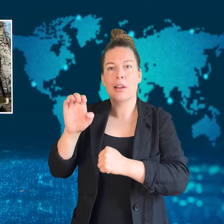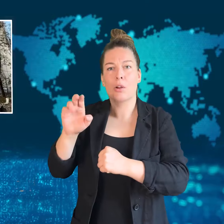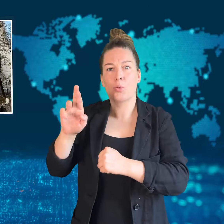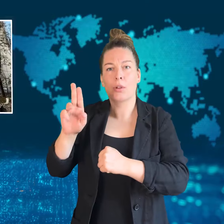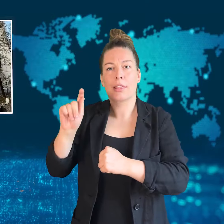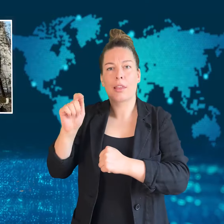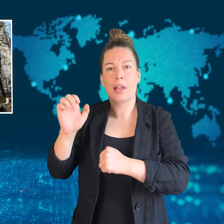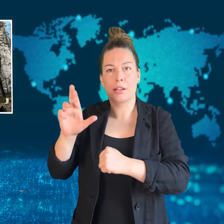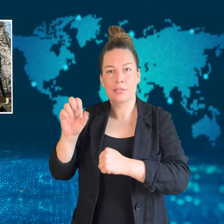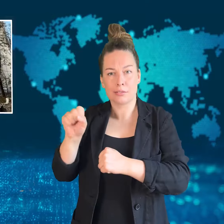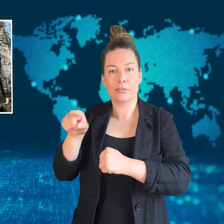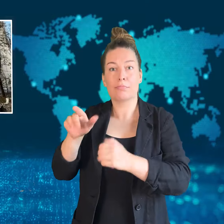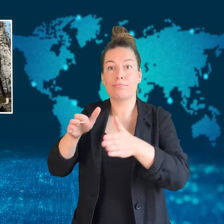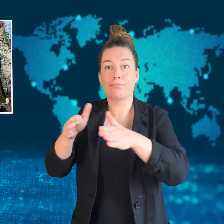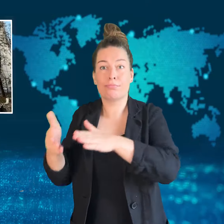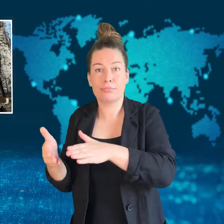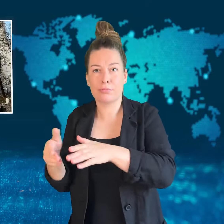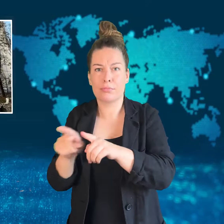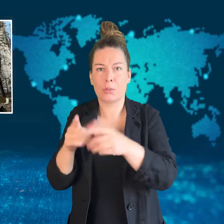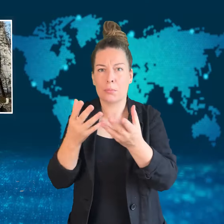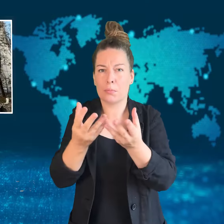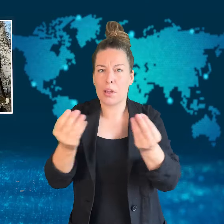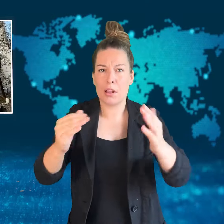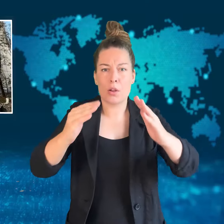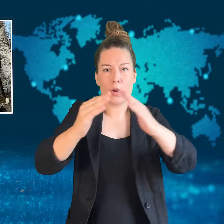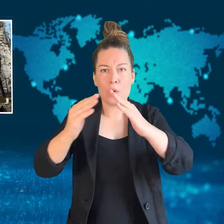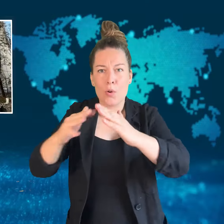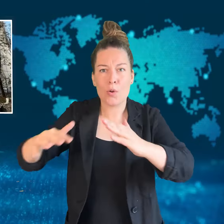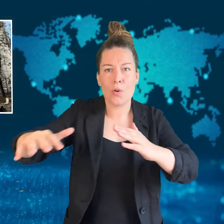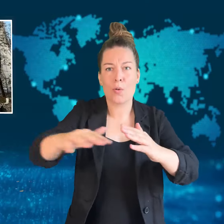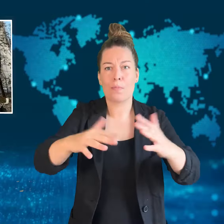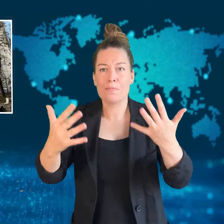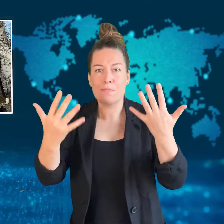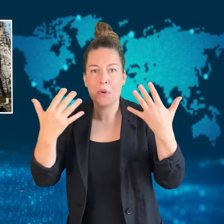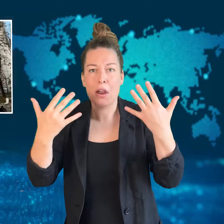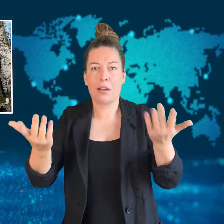Supermarkets and sports complexes have also been hit,